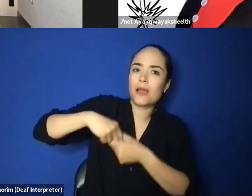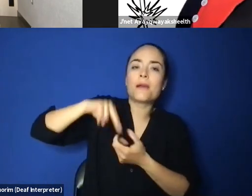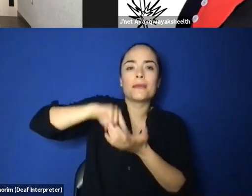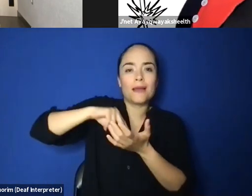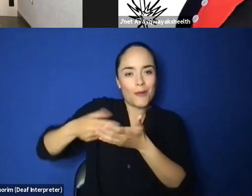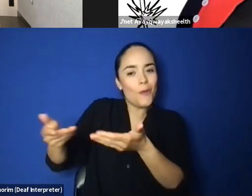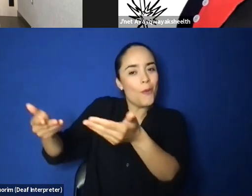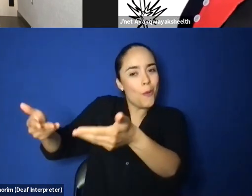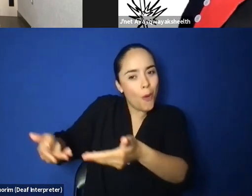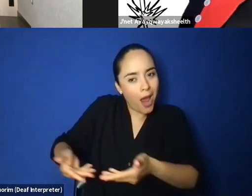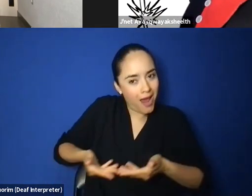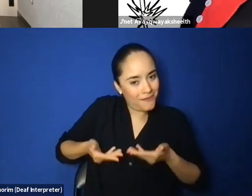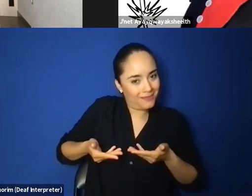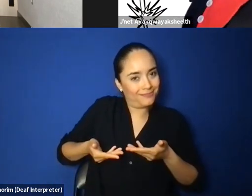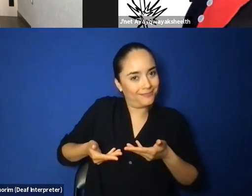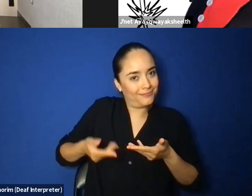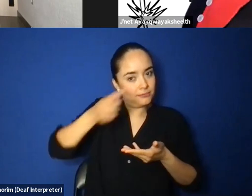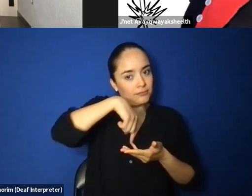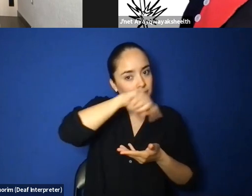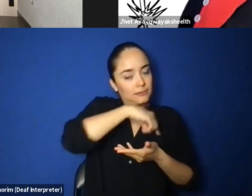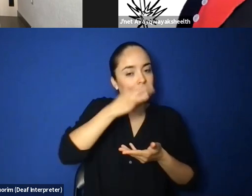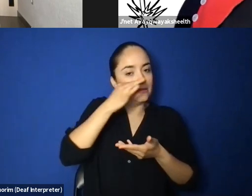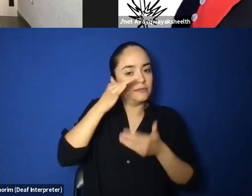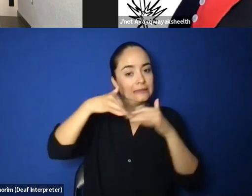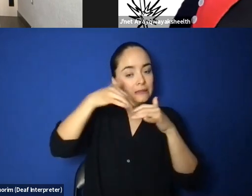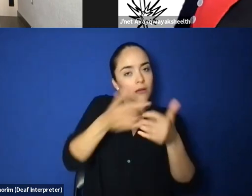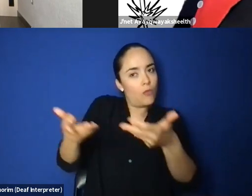those times, we want people to come visit. That's a time to celebrate together.